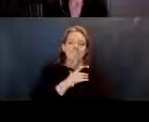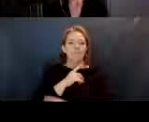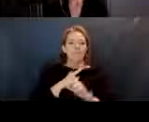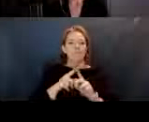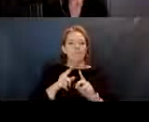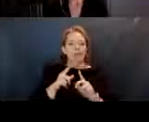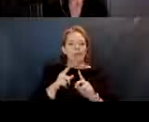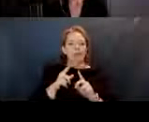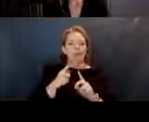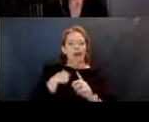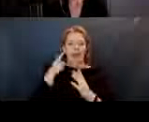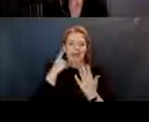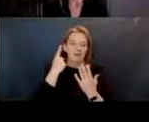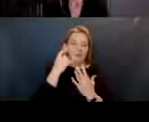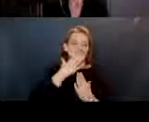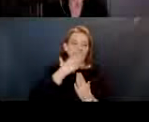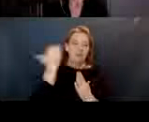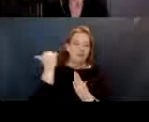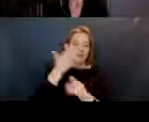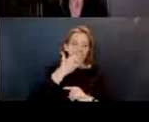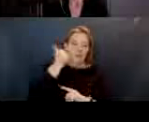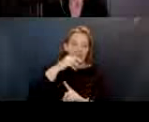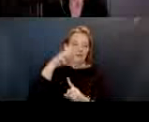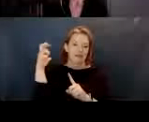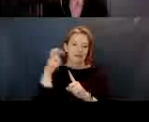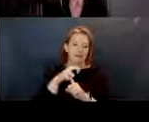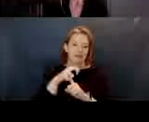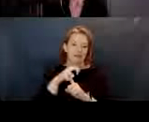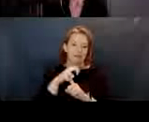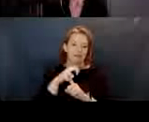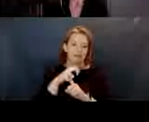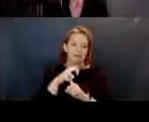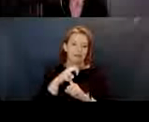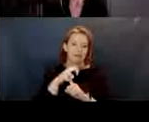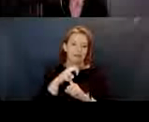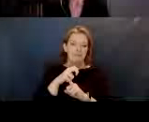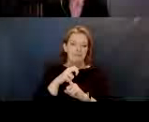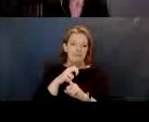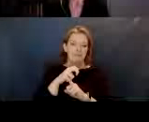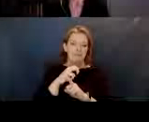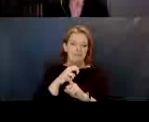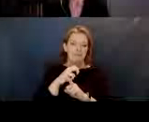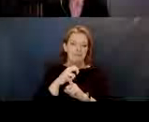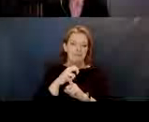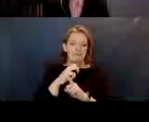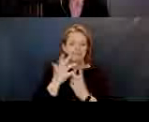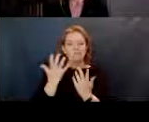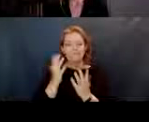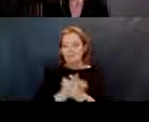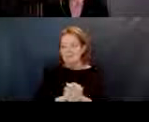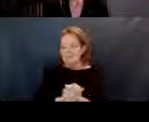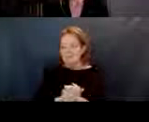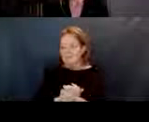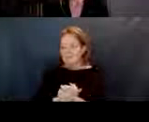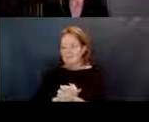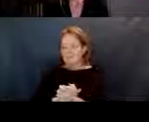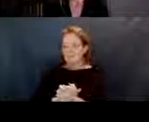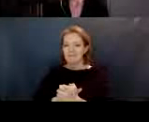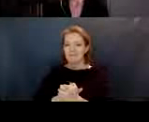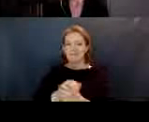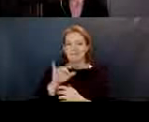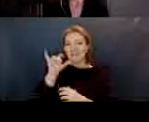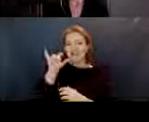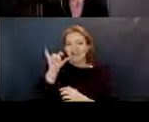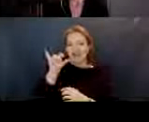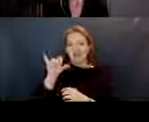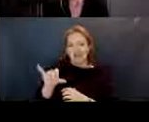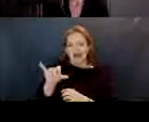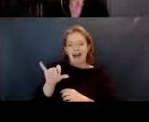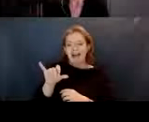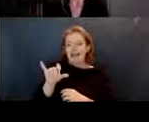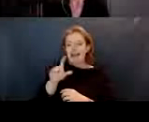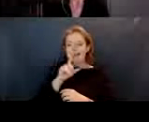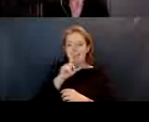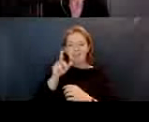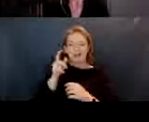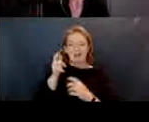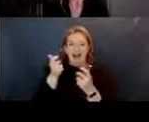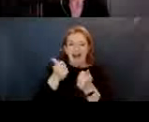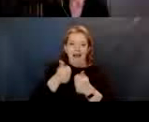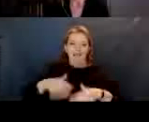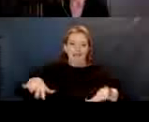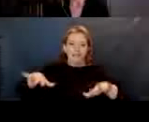is because of uh um, you know, it's a pest, it's everywhere, it shows up, you know, in